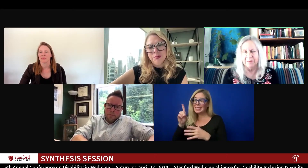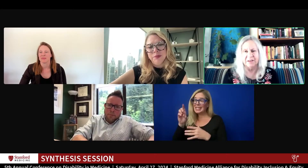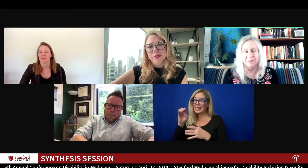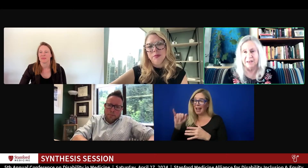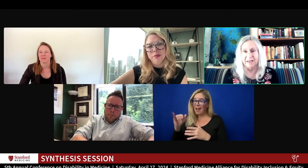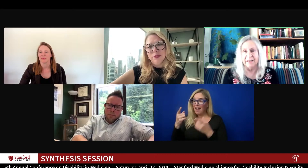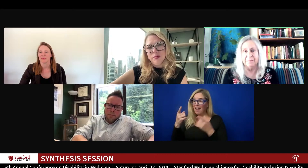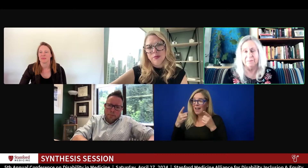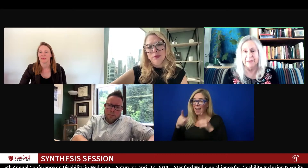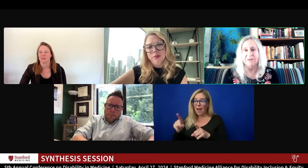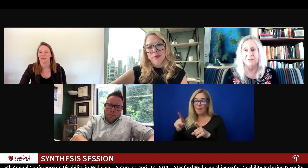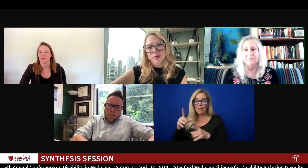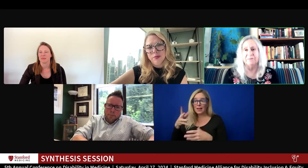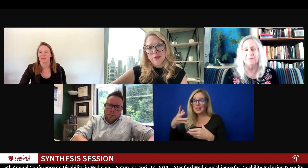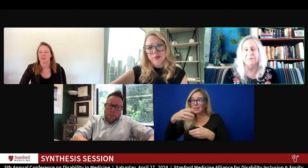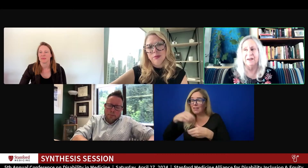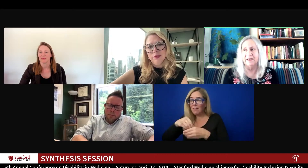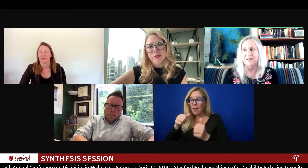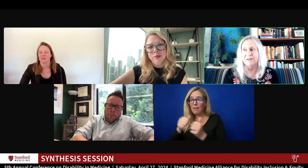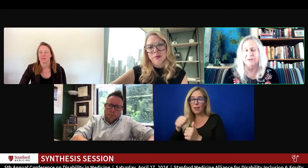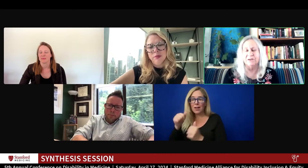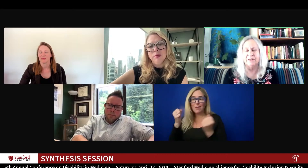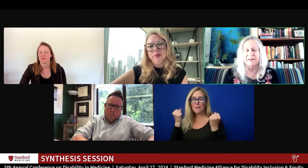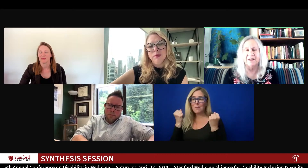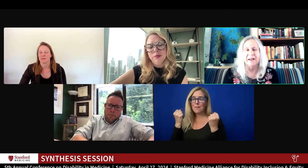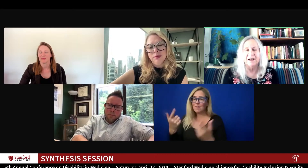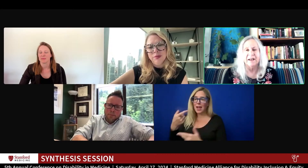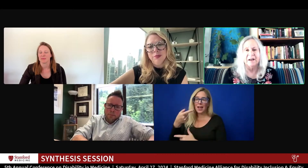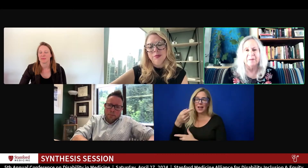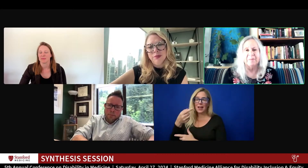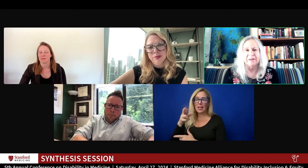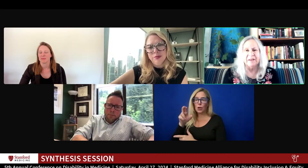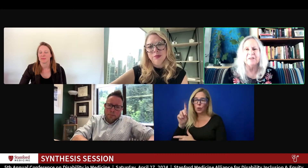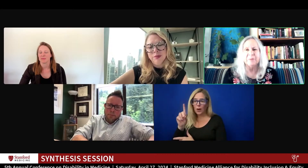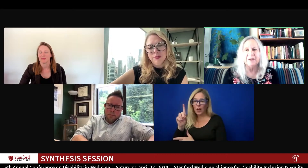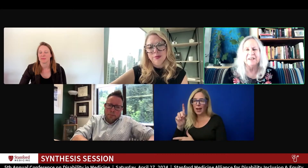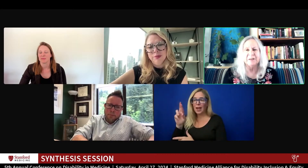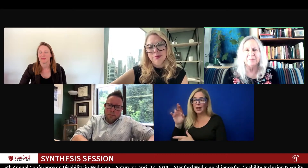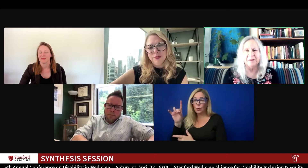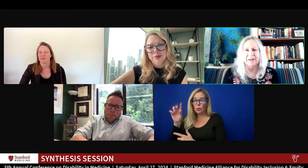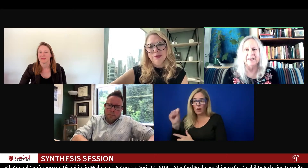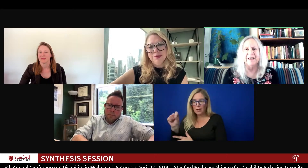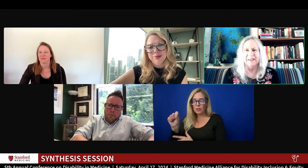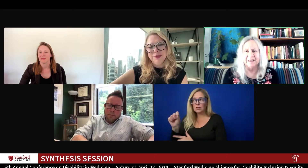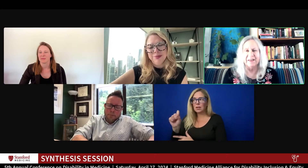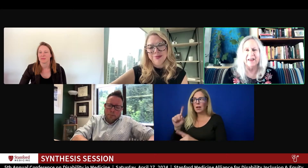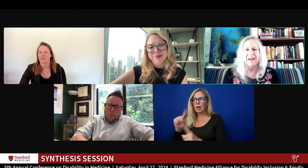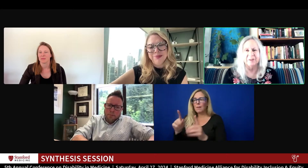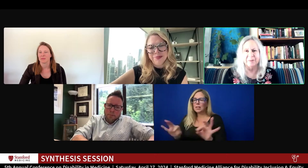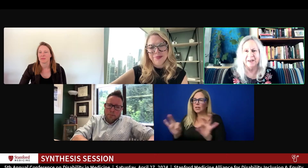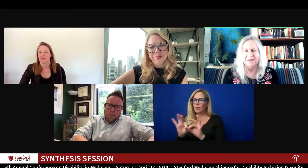in many medical institutions. But let's bring disability into that space,